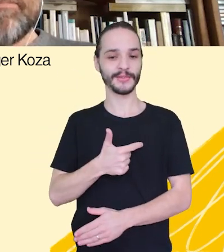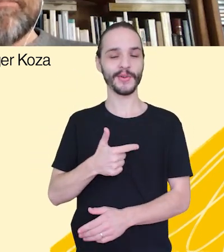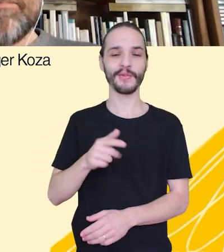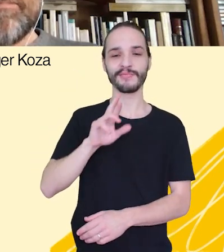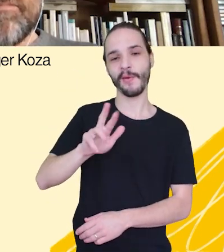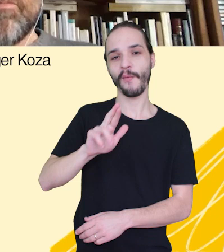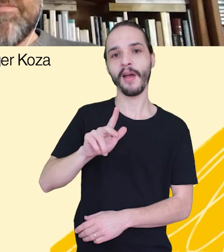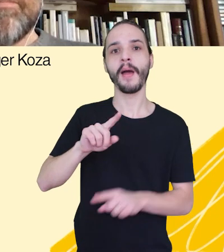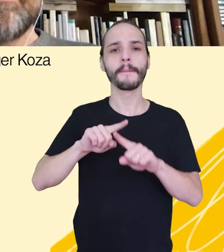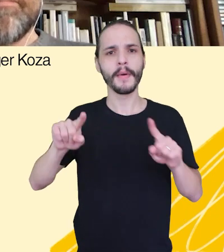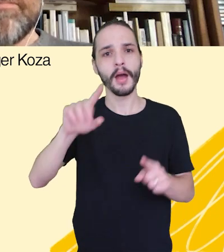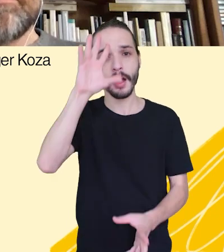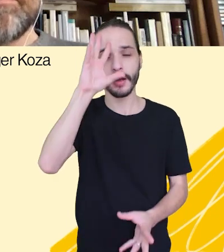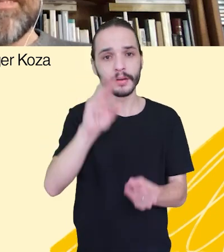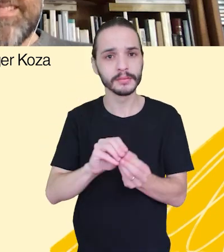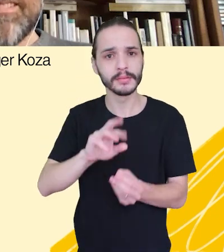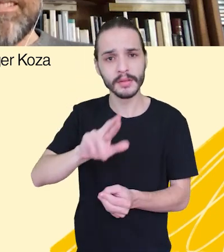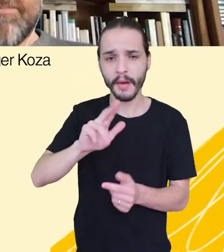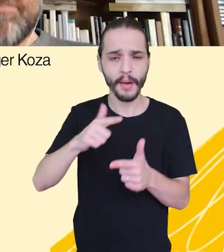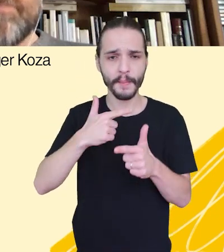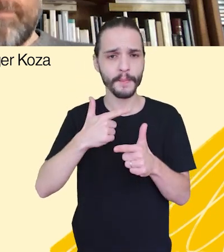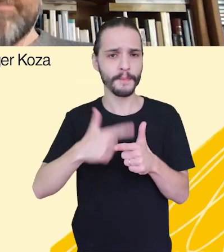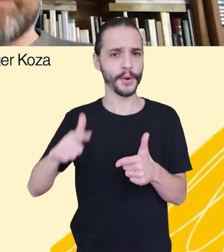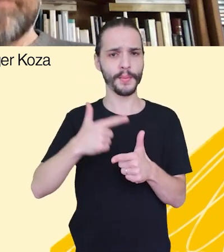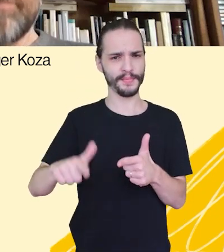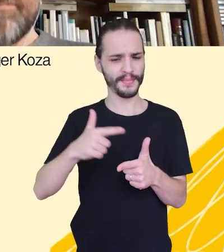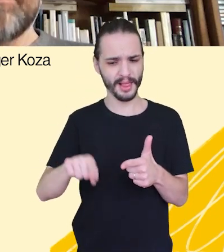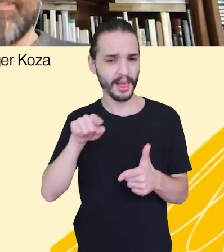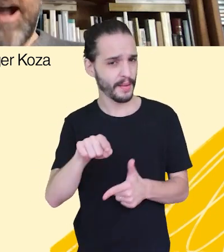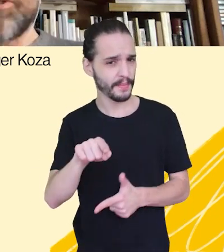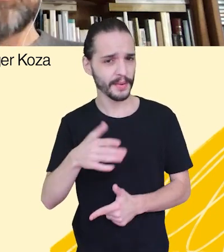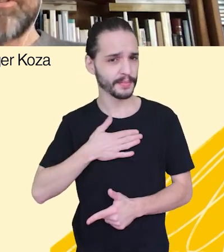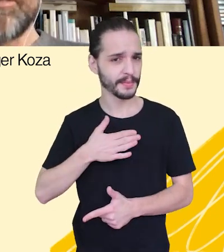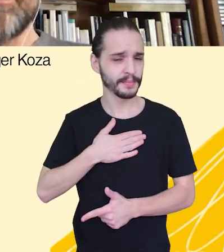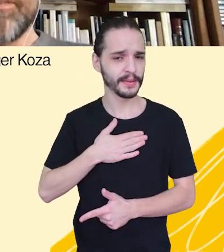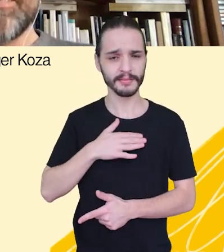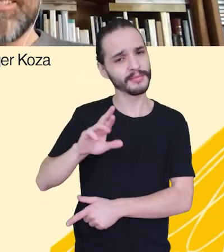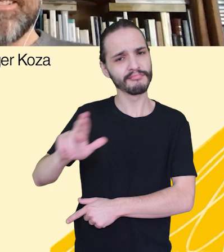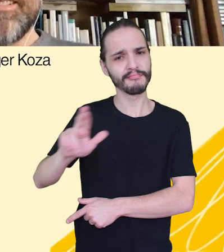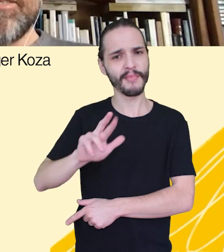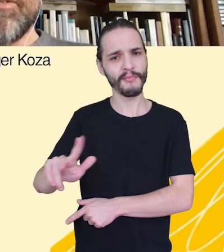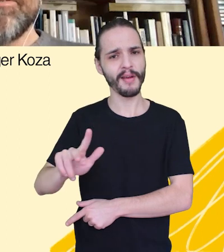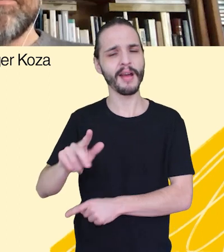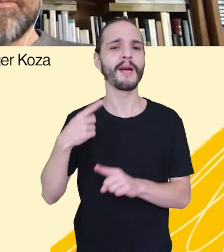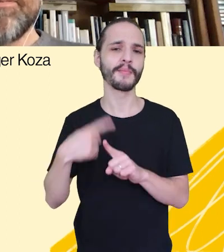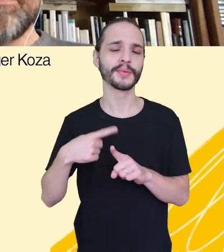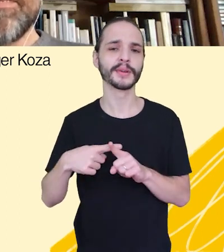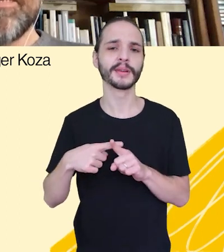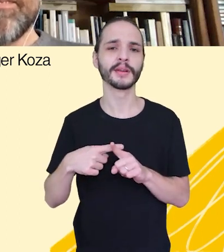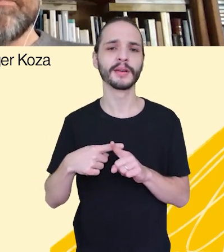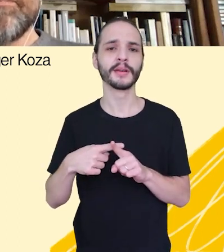So, but you understand that I didn't have any problem with it because